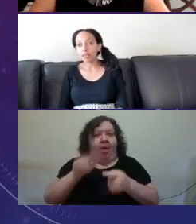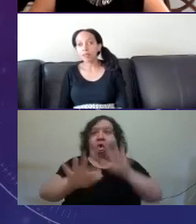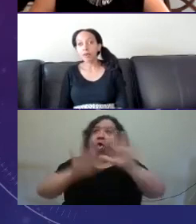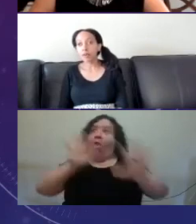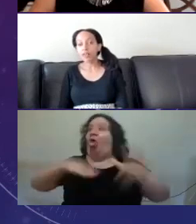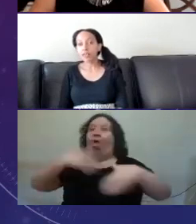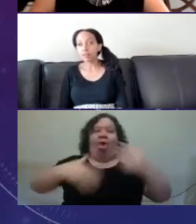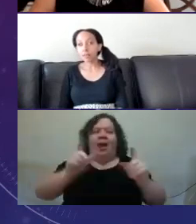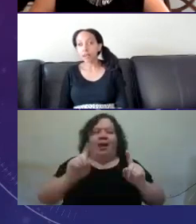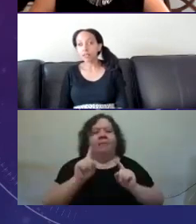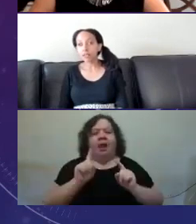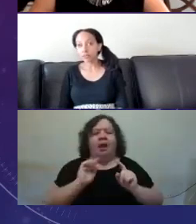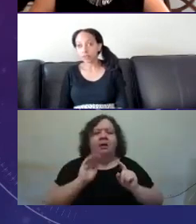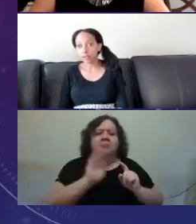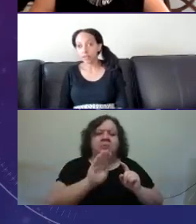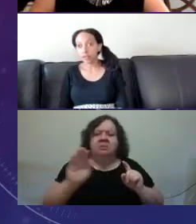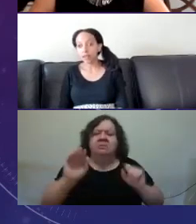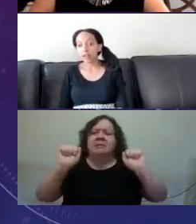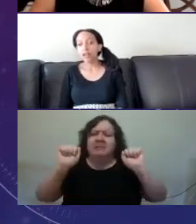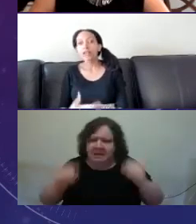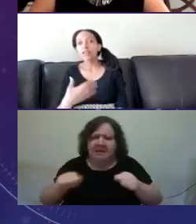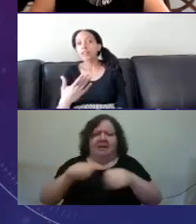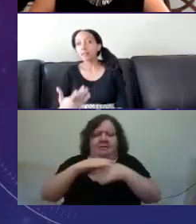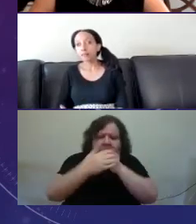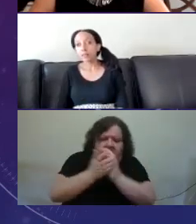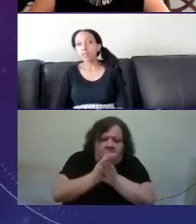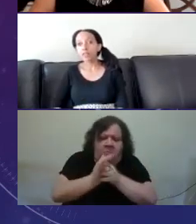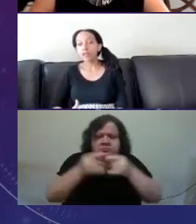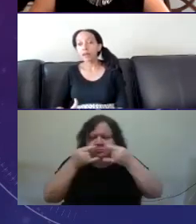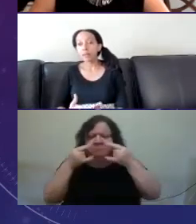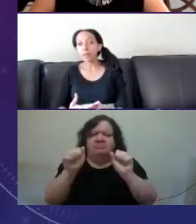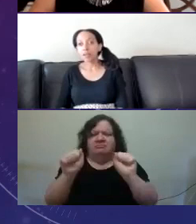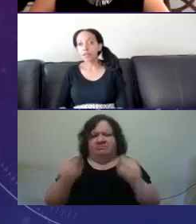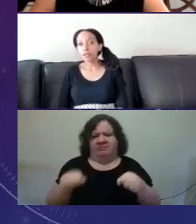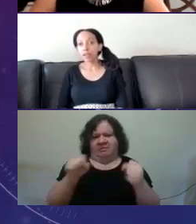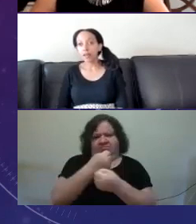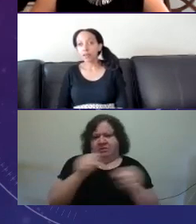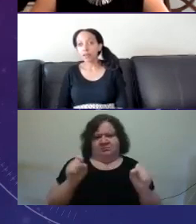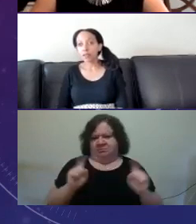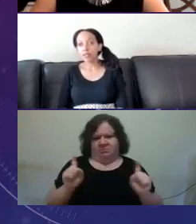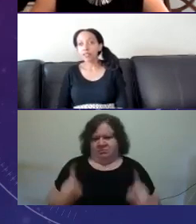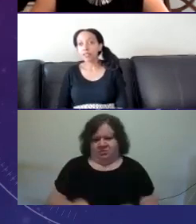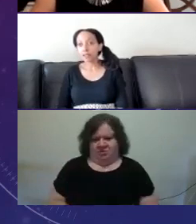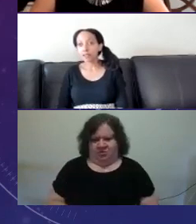work with deafblind children just make sure that everyone is as safe as